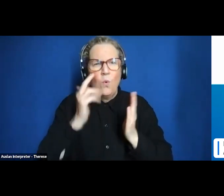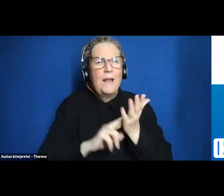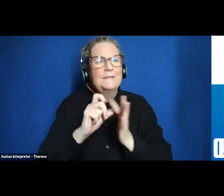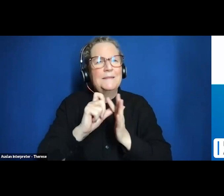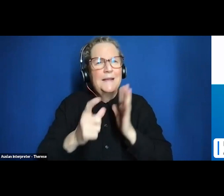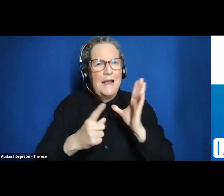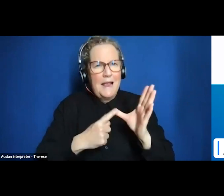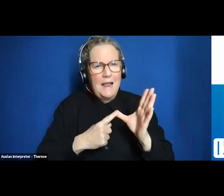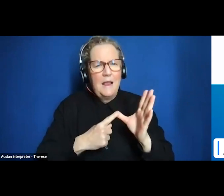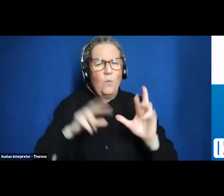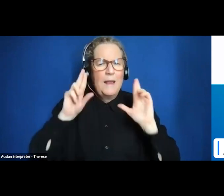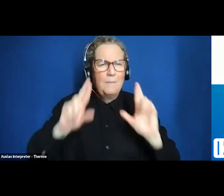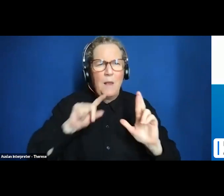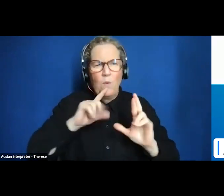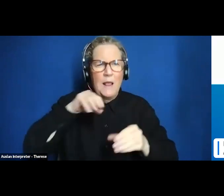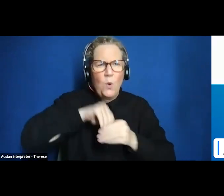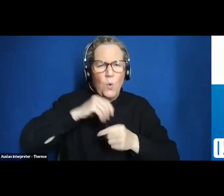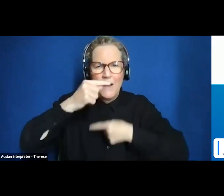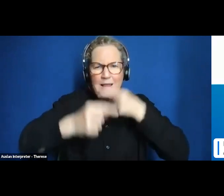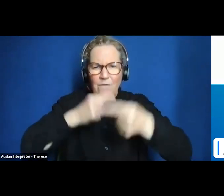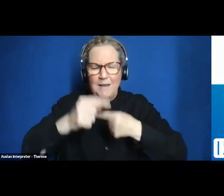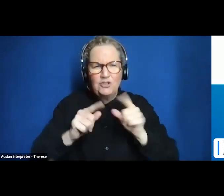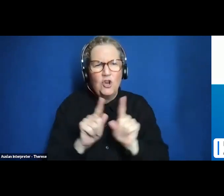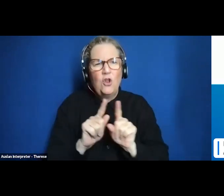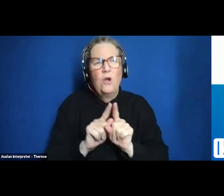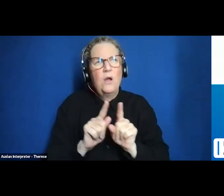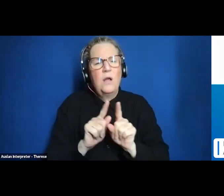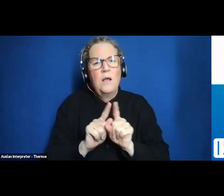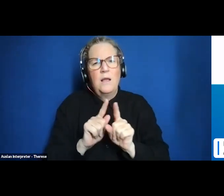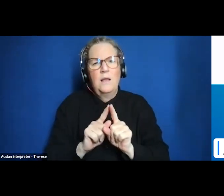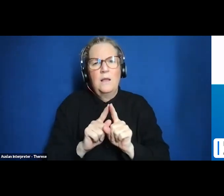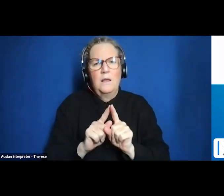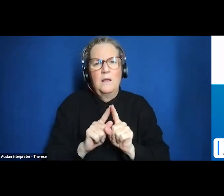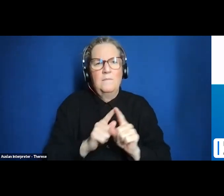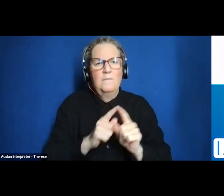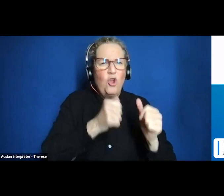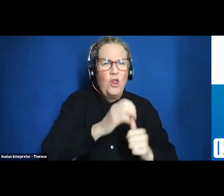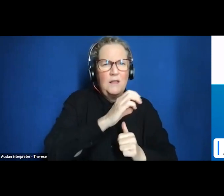to include information on such areas as early childhood development,